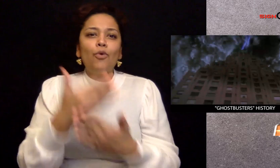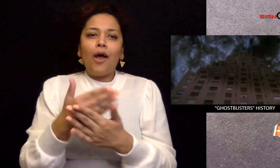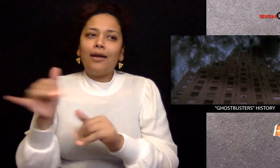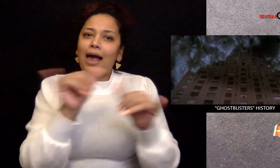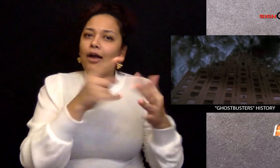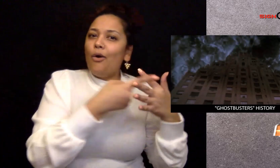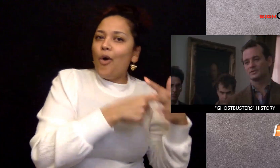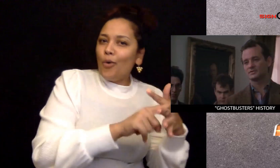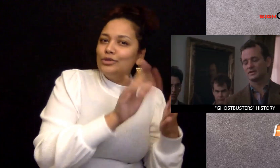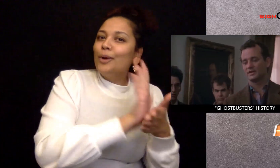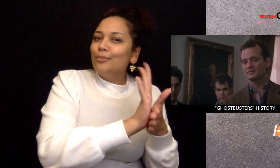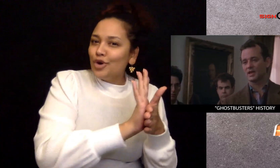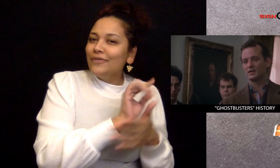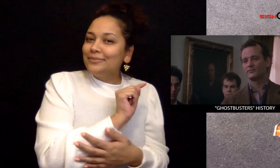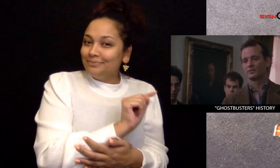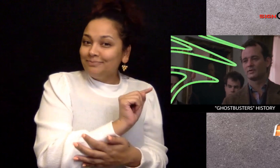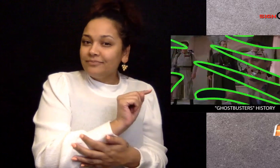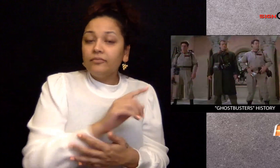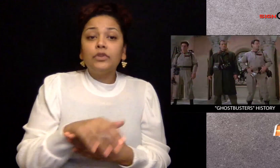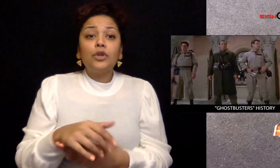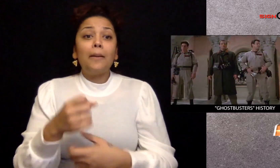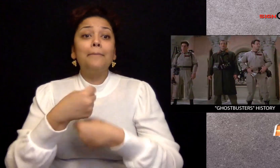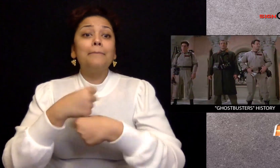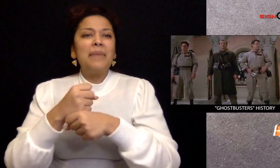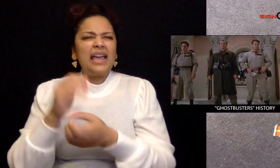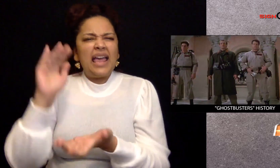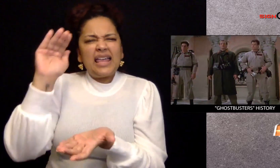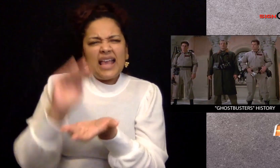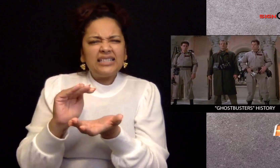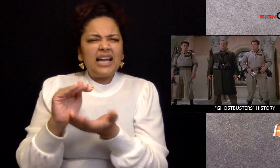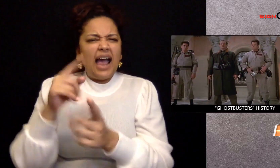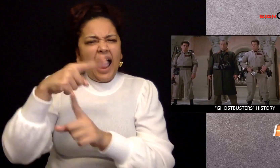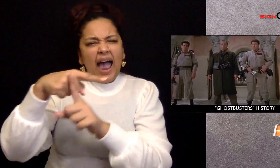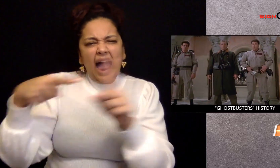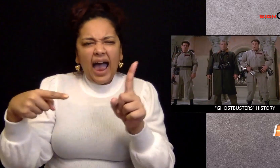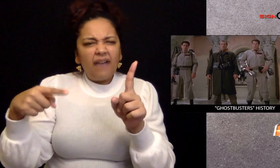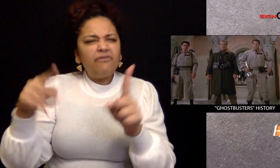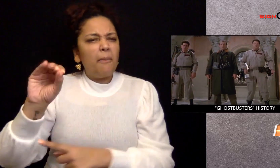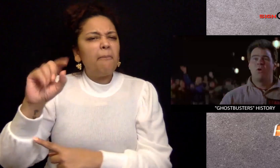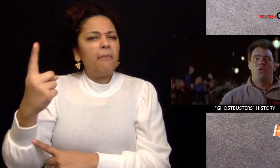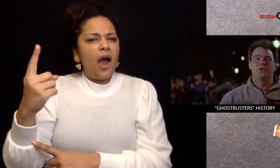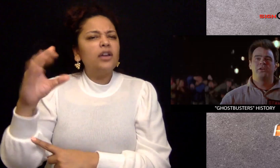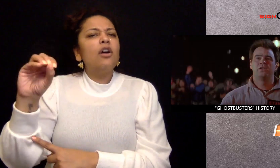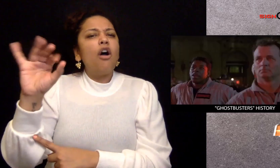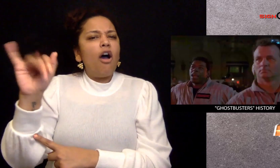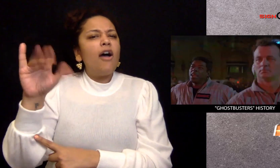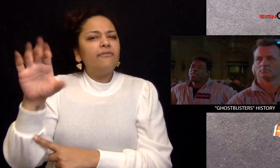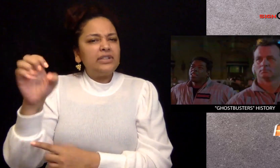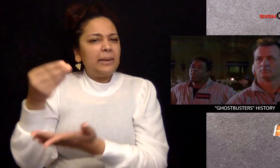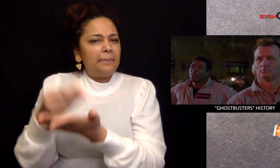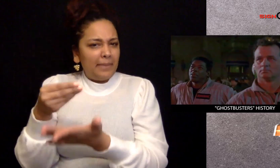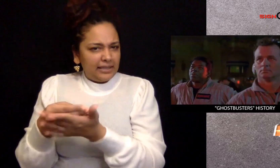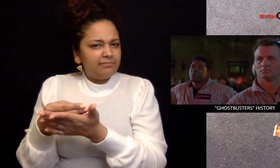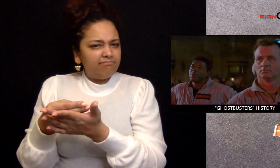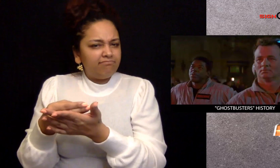but it did not do quite as well as the original movie making less than half the box office